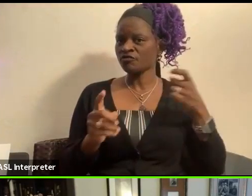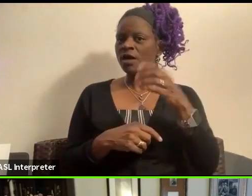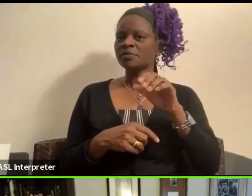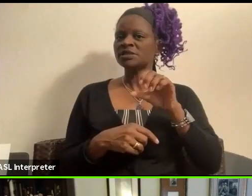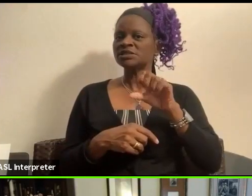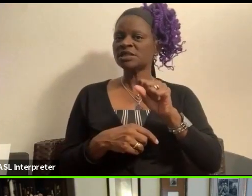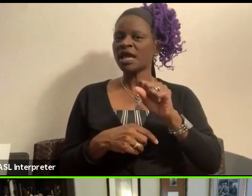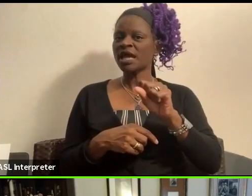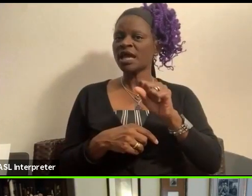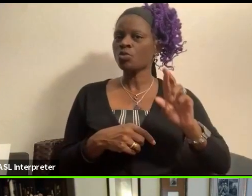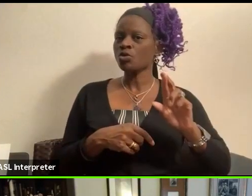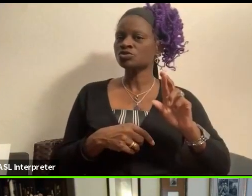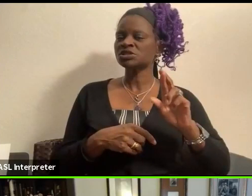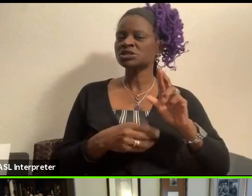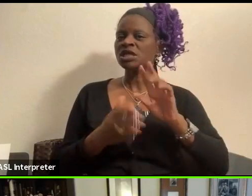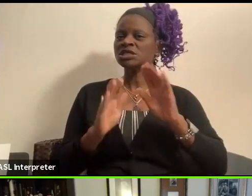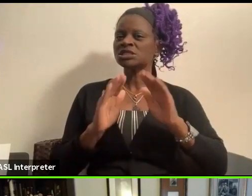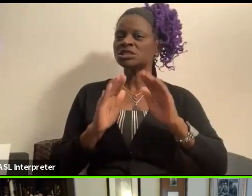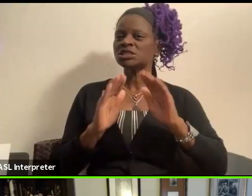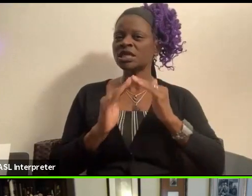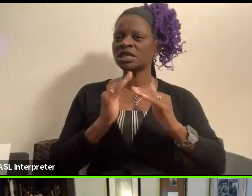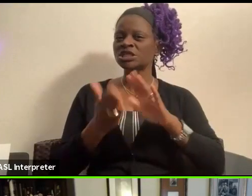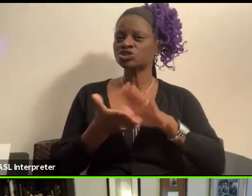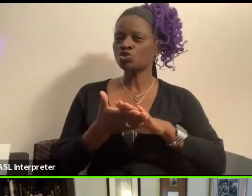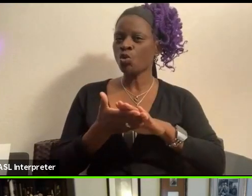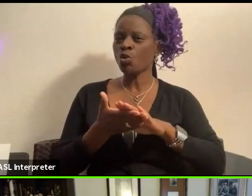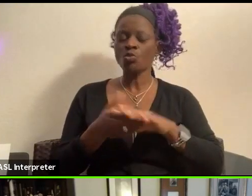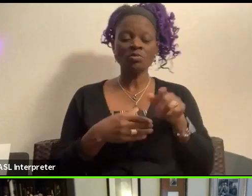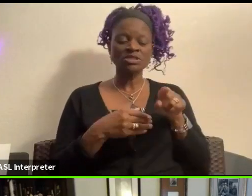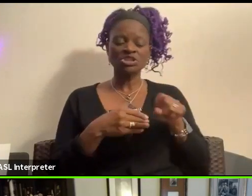She's getting her plan ready if the problem will be whether we'll be